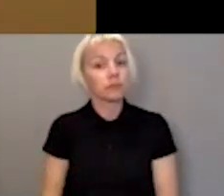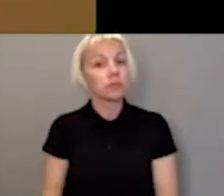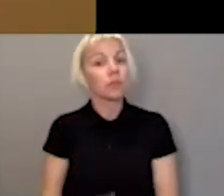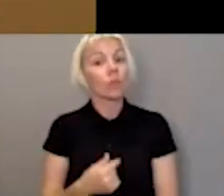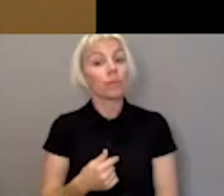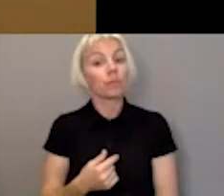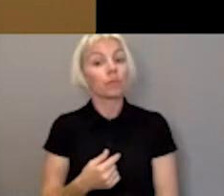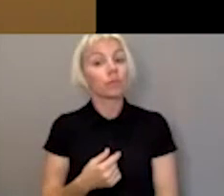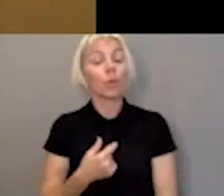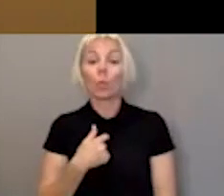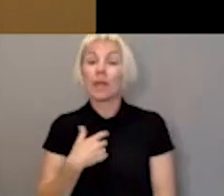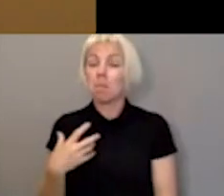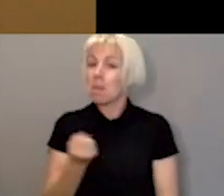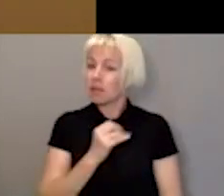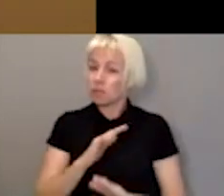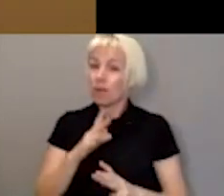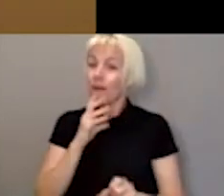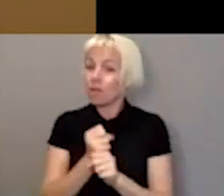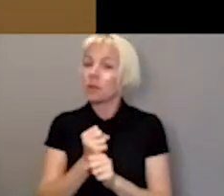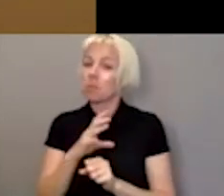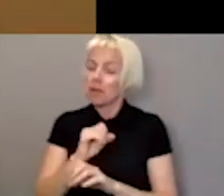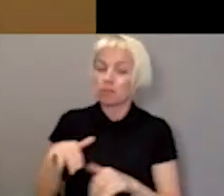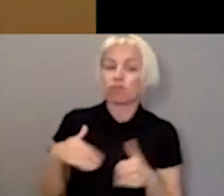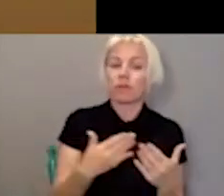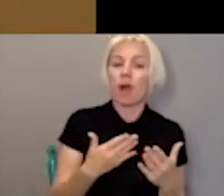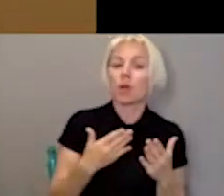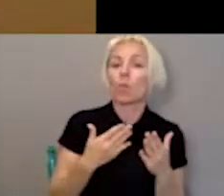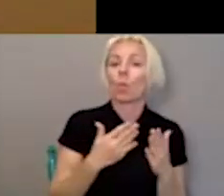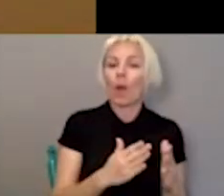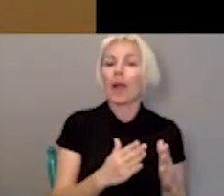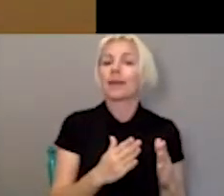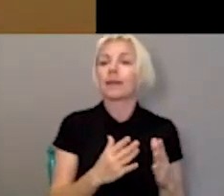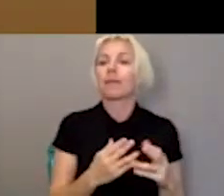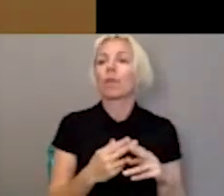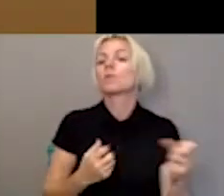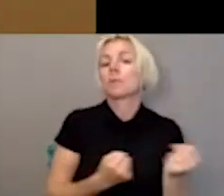happen. We provide support when people do reach out - that we provide that in a way